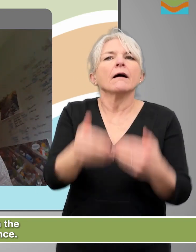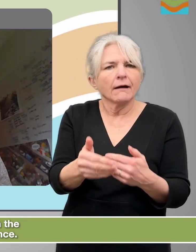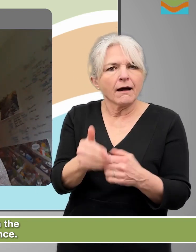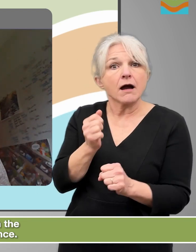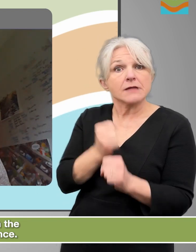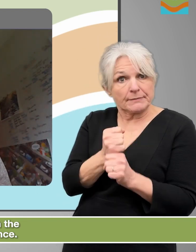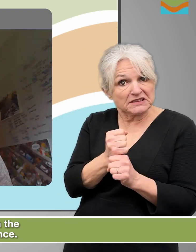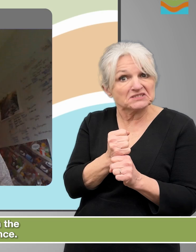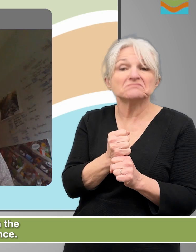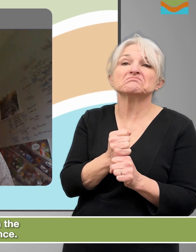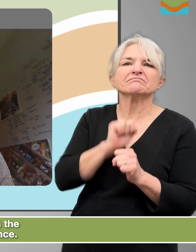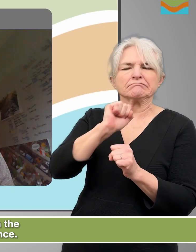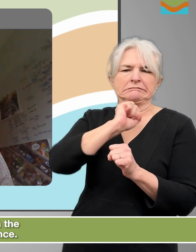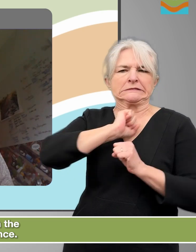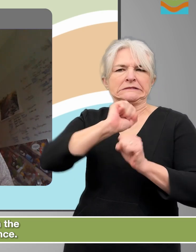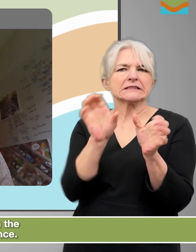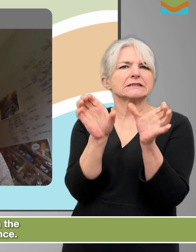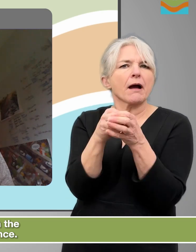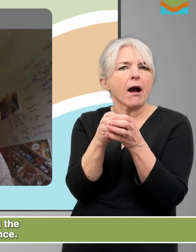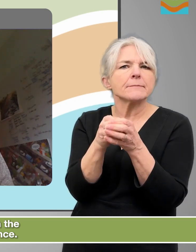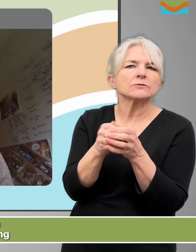And also after that a year in the government office for science.